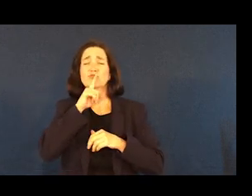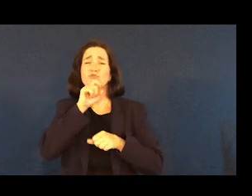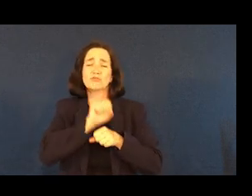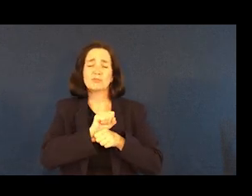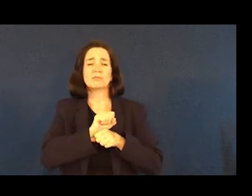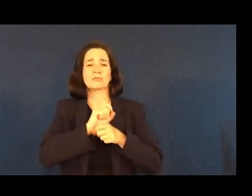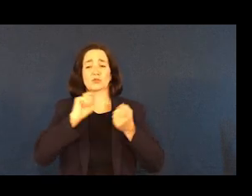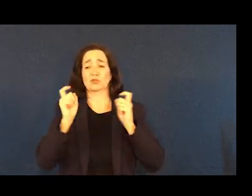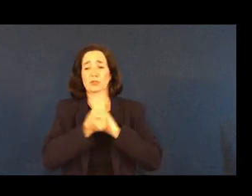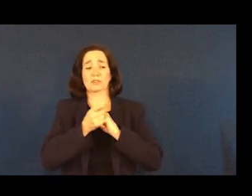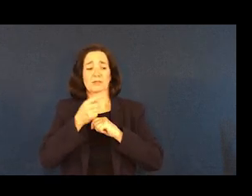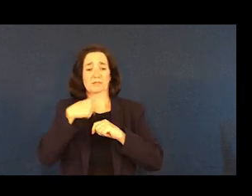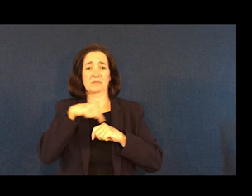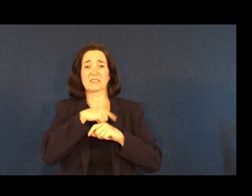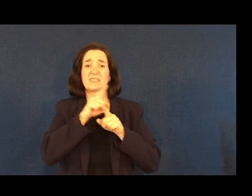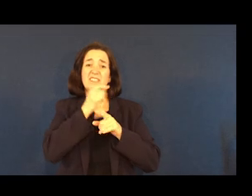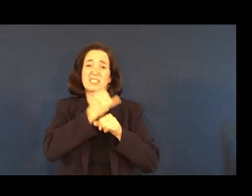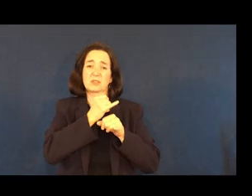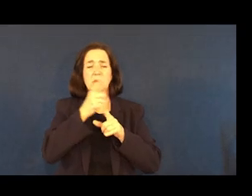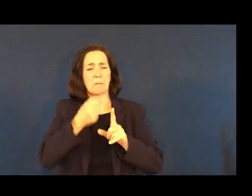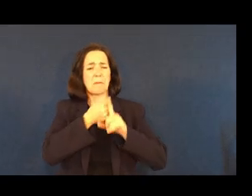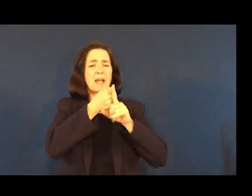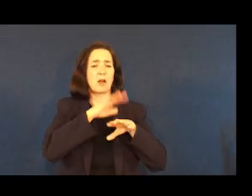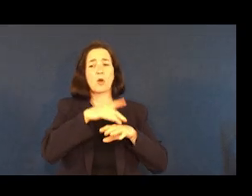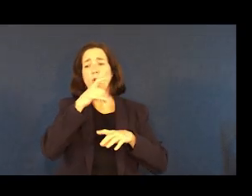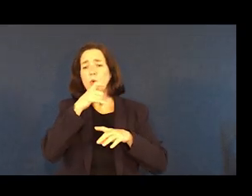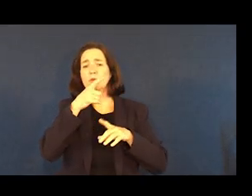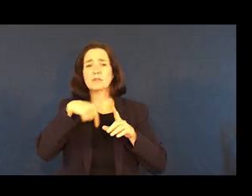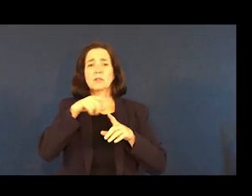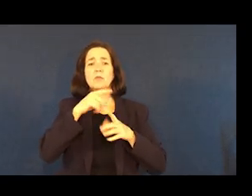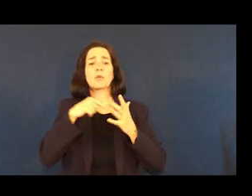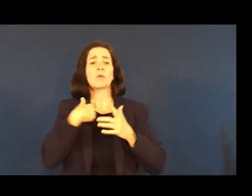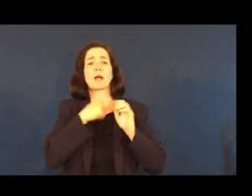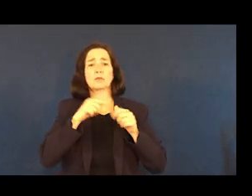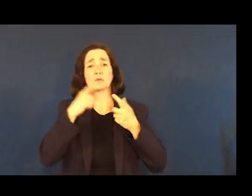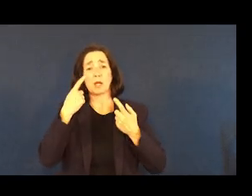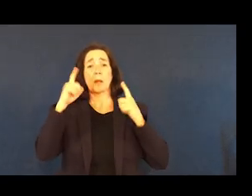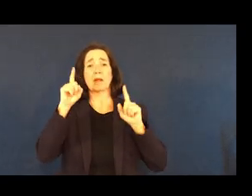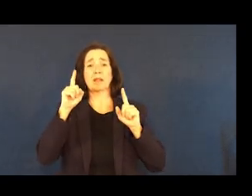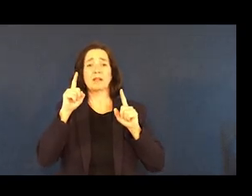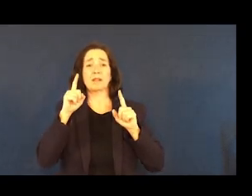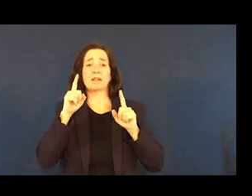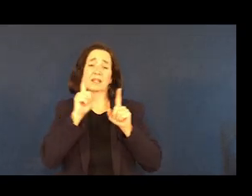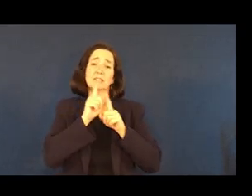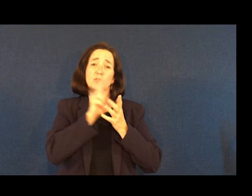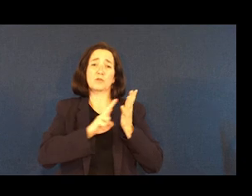You've made such an impact on who we are and what we've been able to accomplish as a university because of your successes.